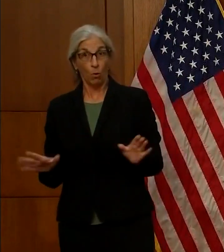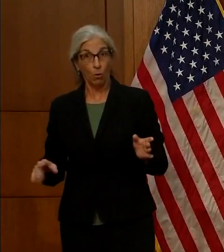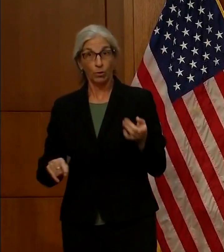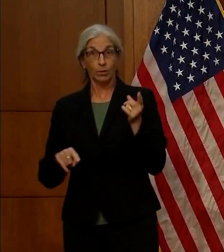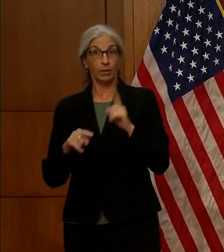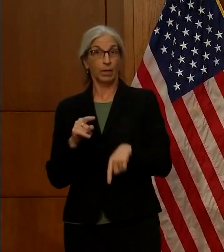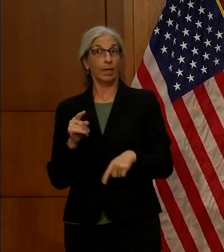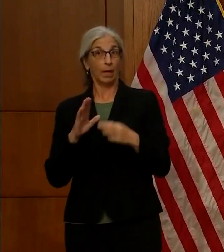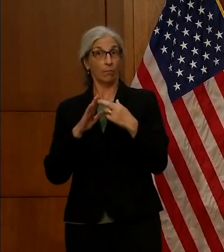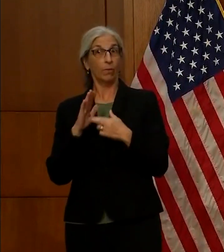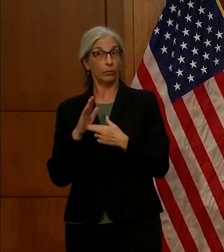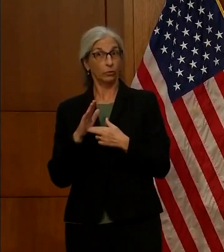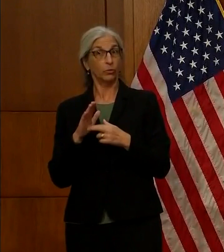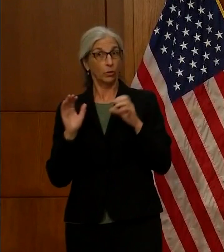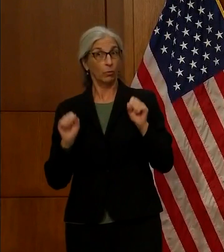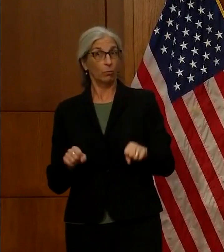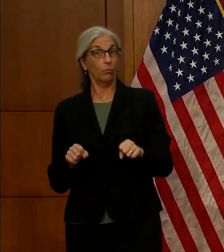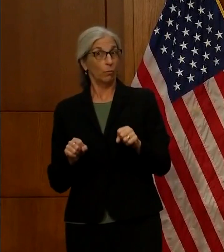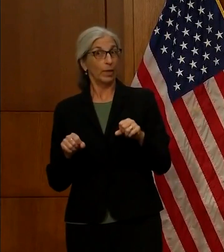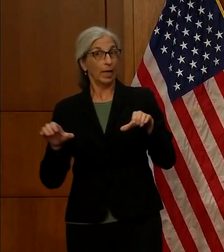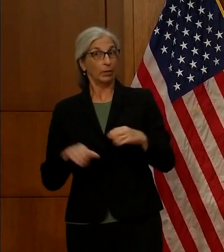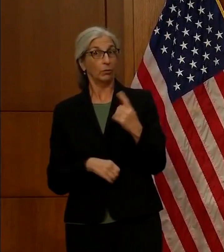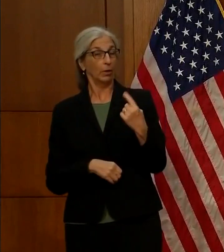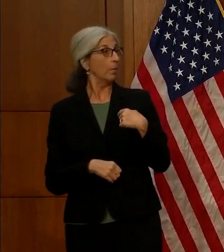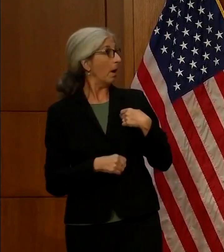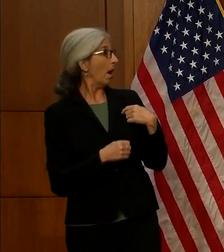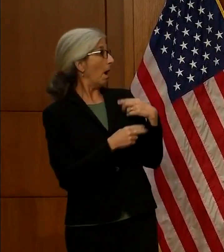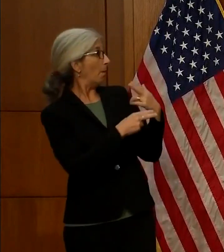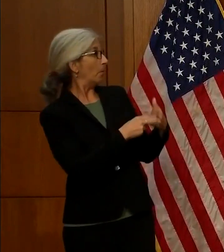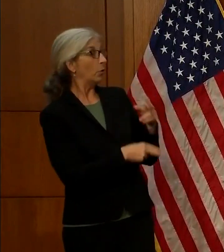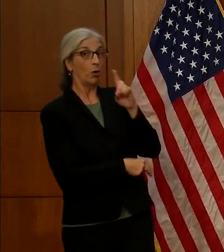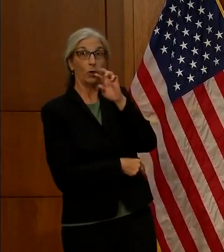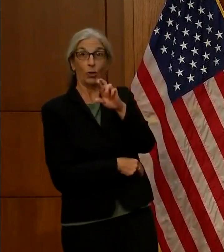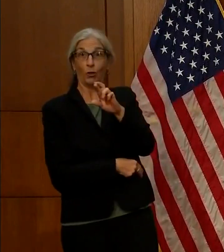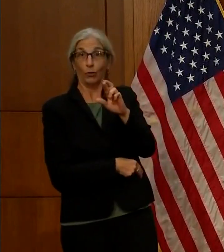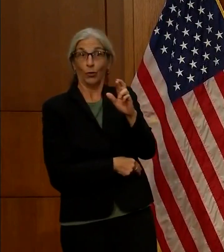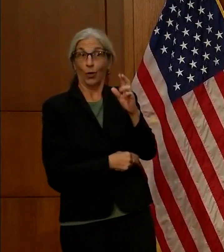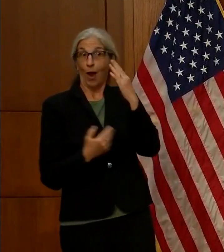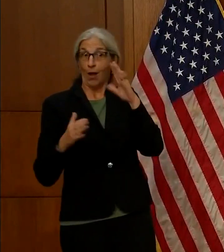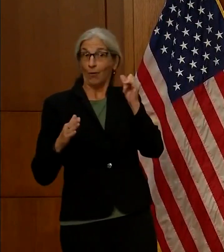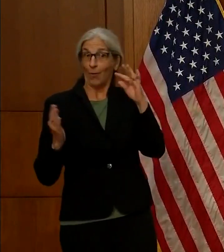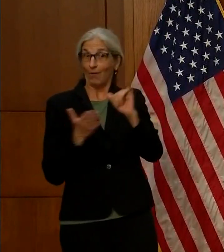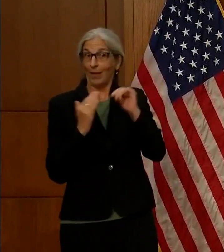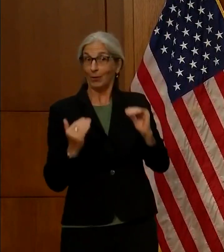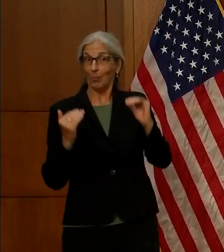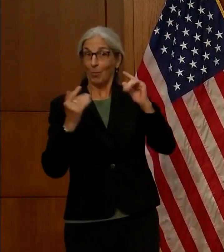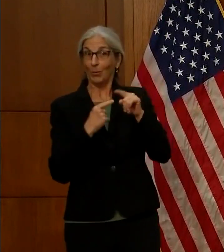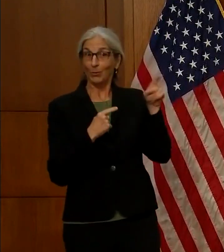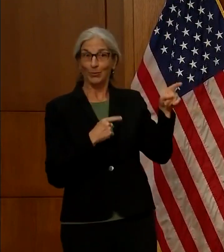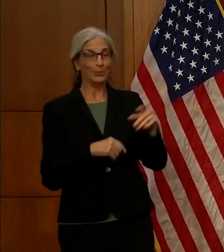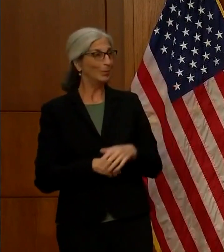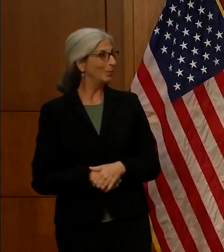TIME THAT PEOPLE HAVE LOST. THE